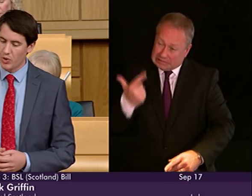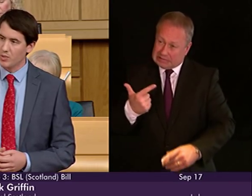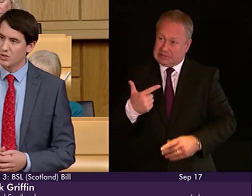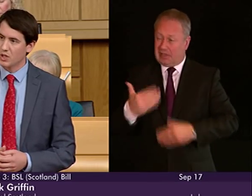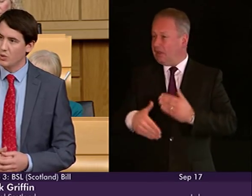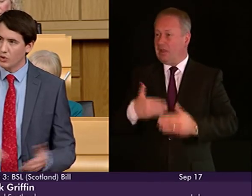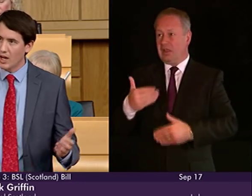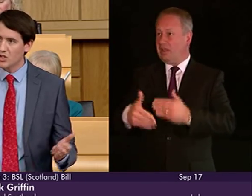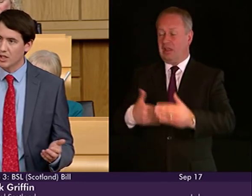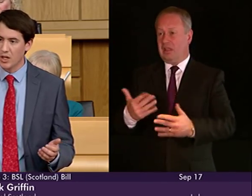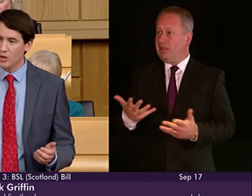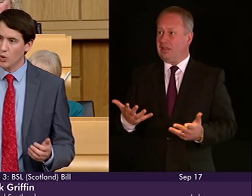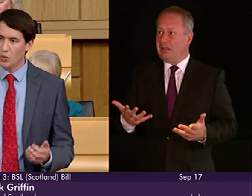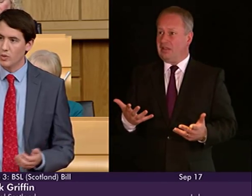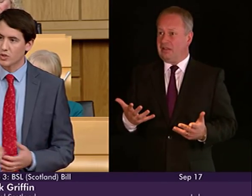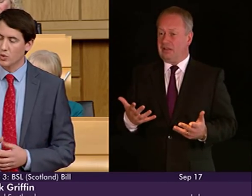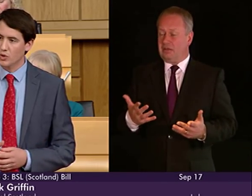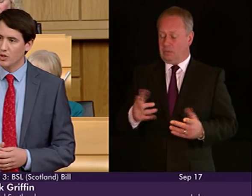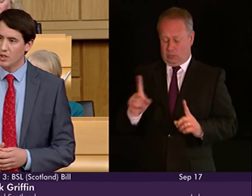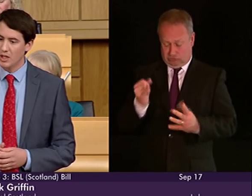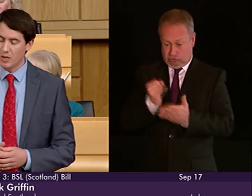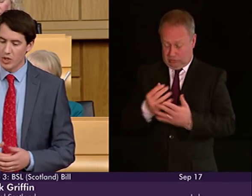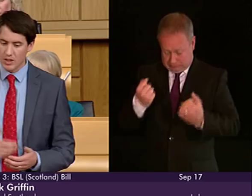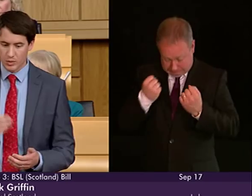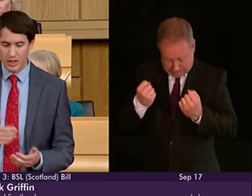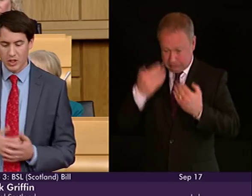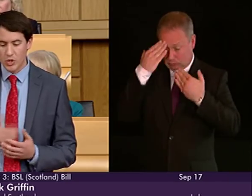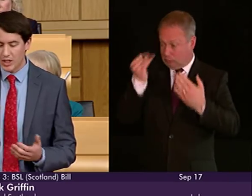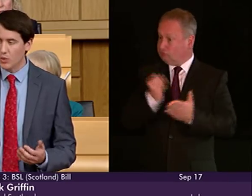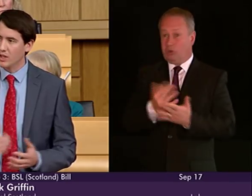appointments without knowing what was going on, without being able to communicate